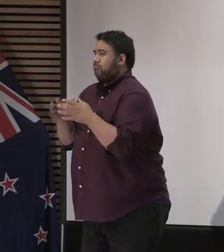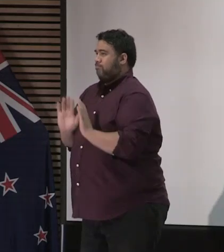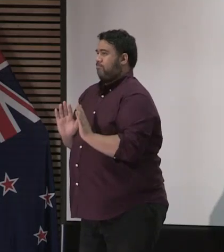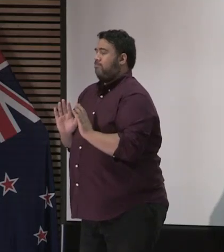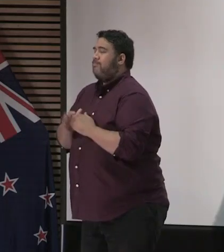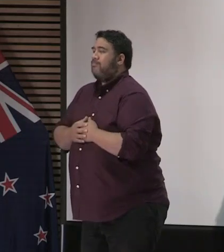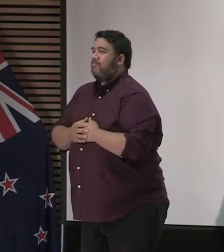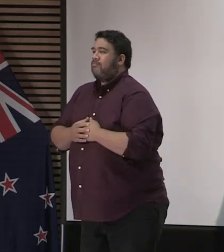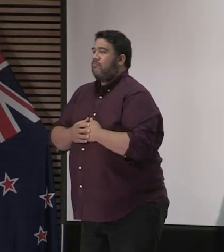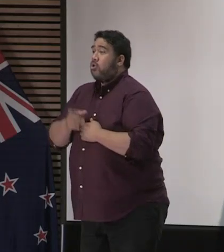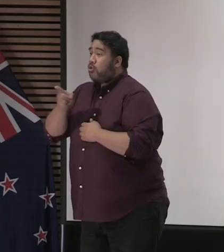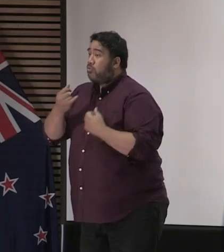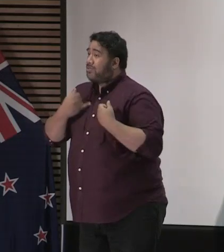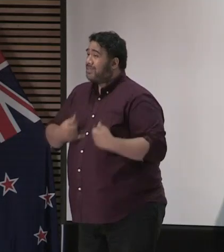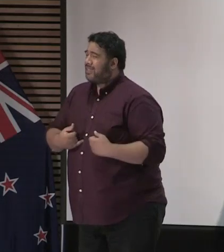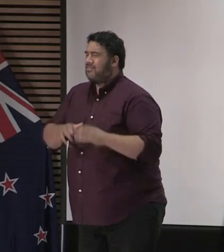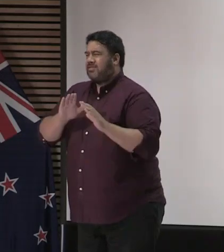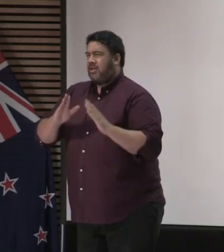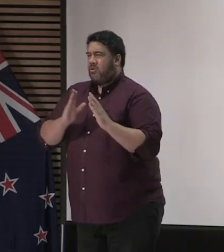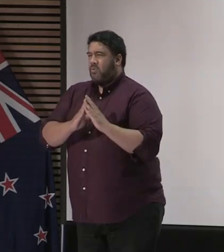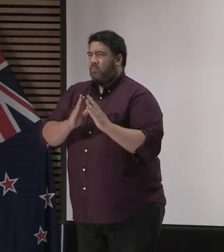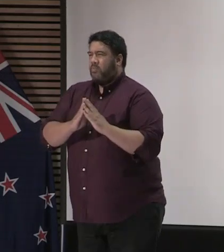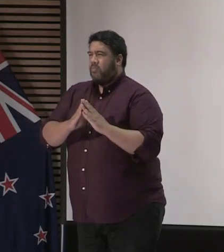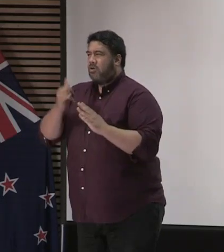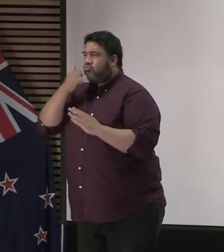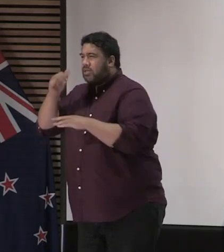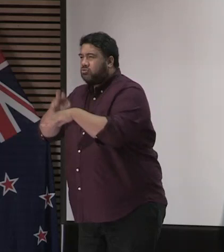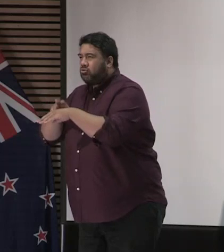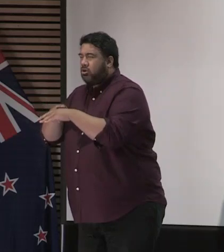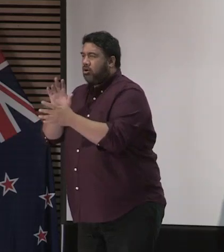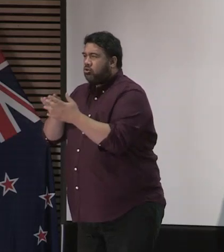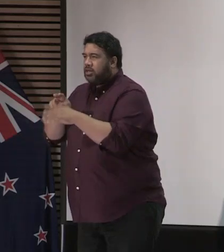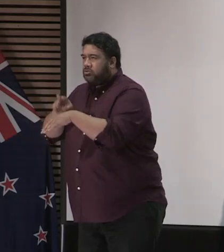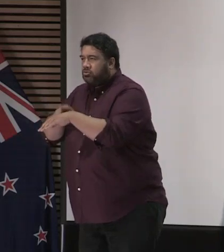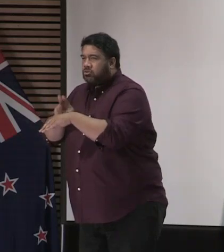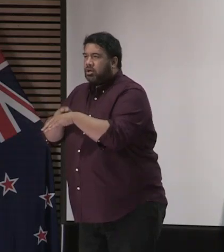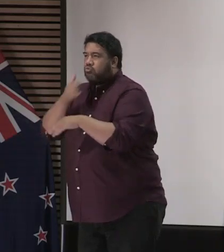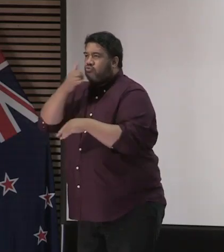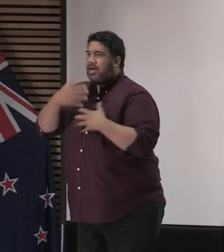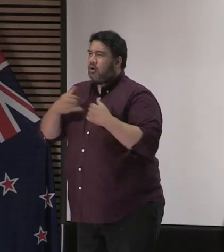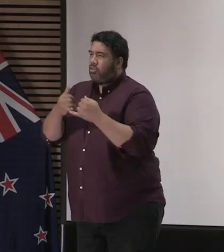possible and exclusive. And finally, if you're sick, stay